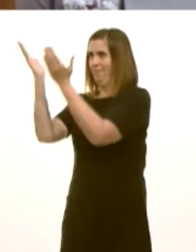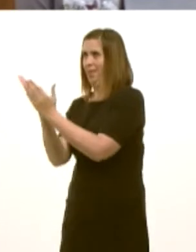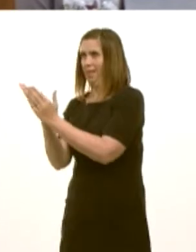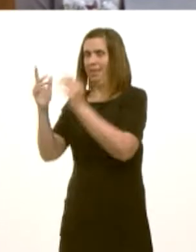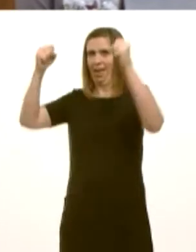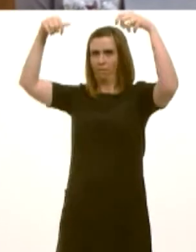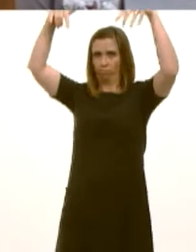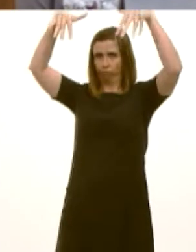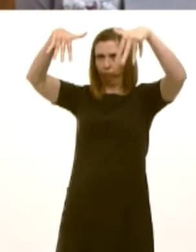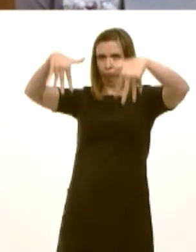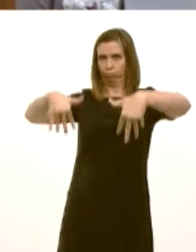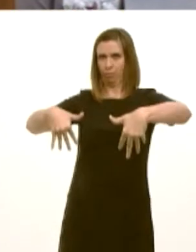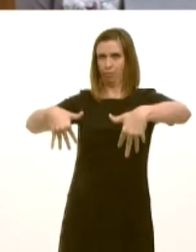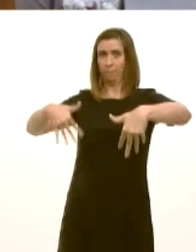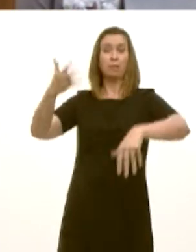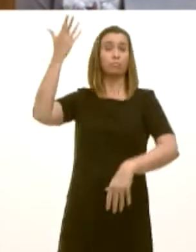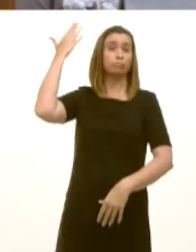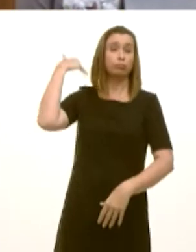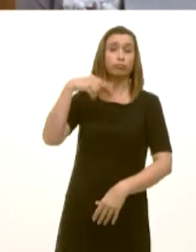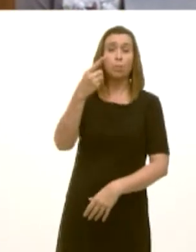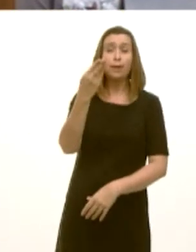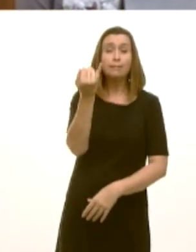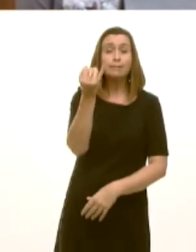Those that ran cross-valley have long gone; they were taken away in the 1960s.